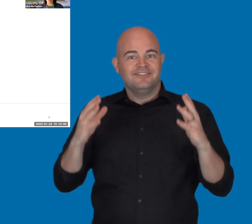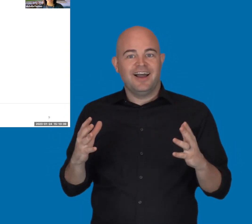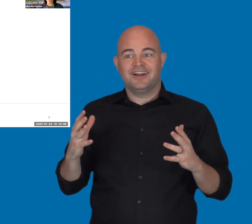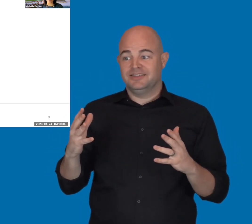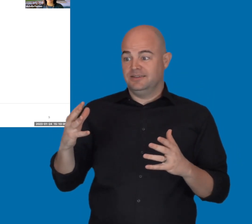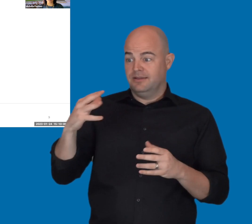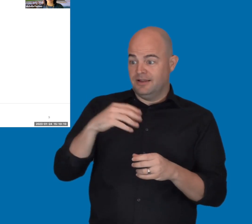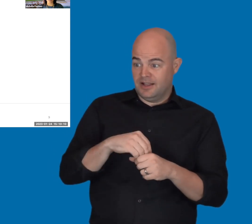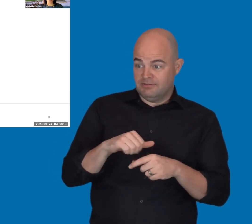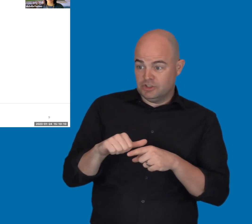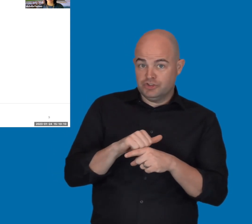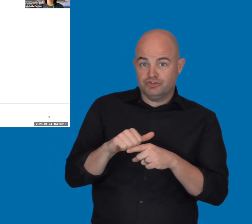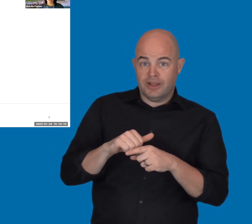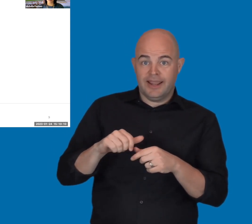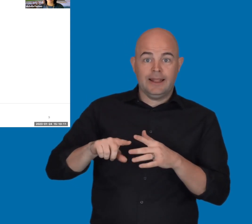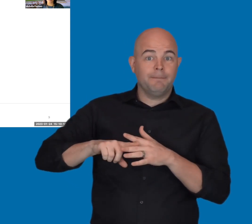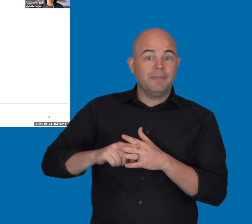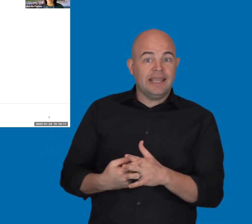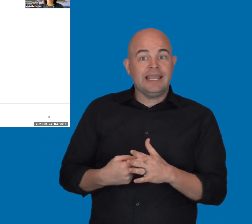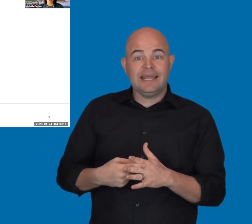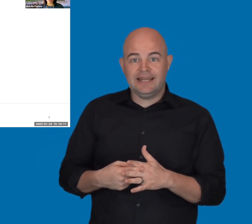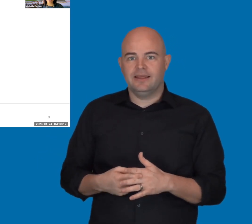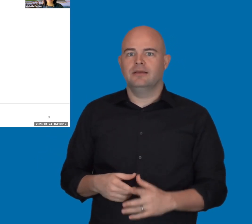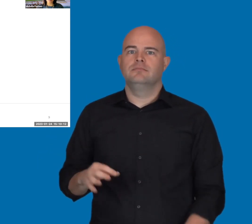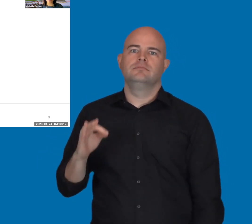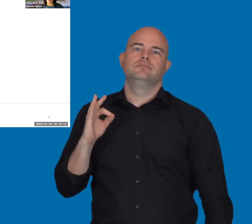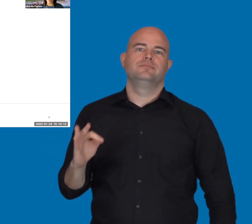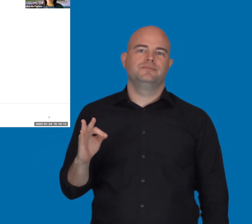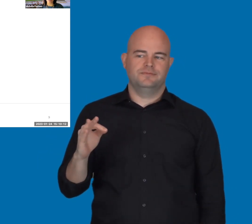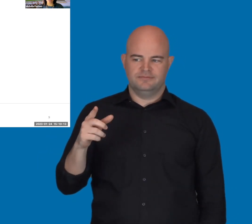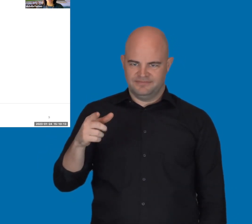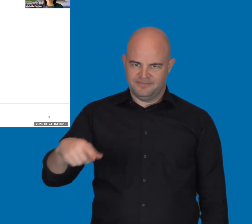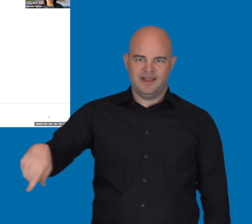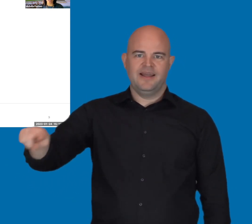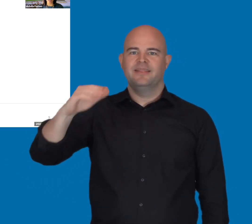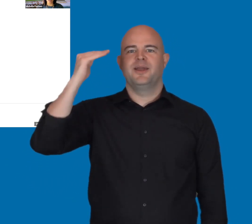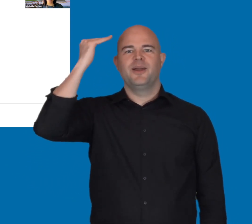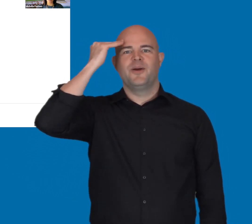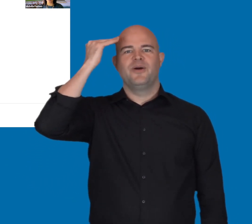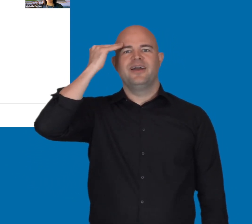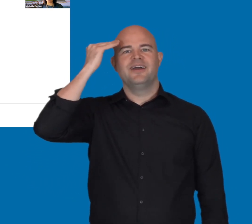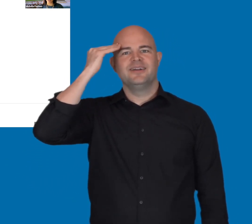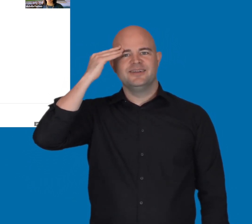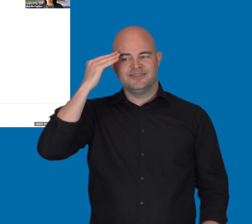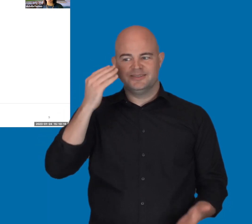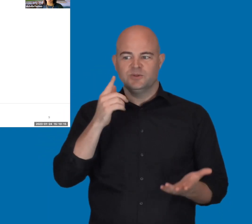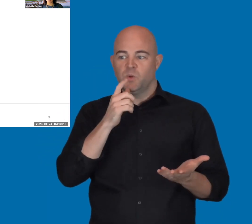It's a busy time at schools, right? So, we ended up having 20 complete and we're very happy